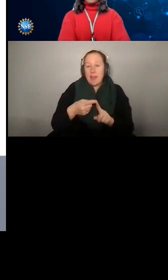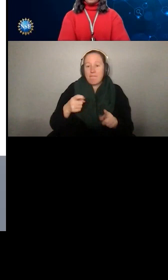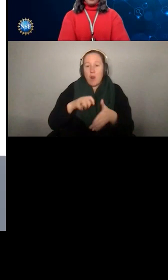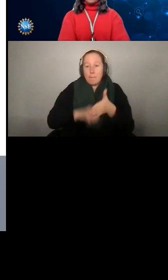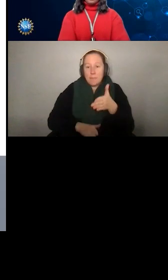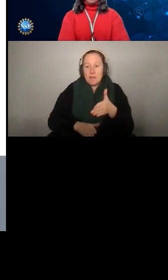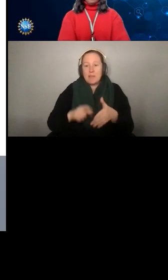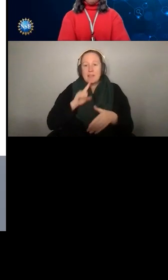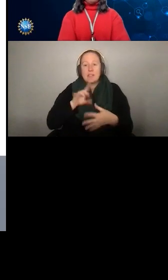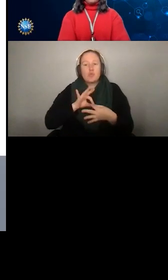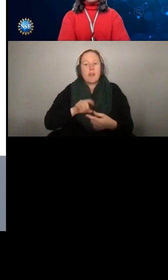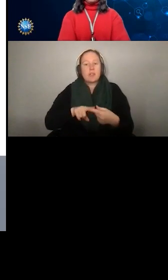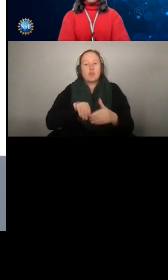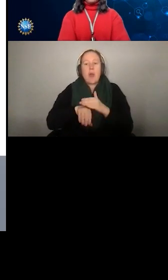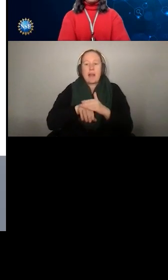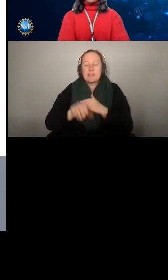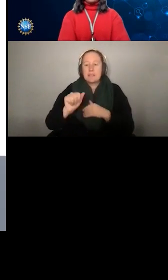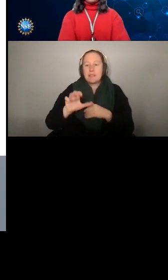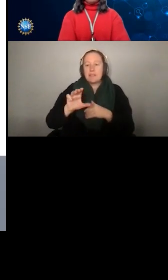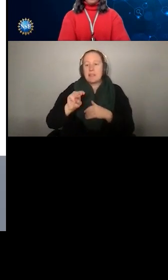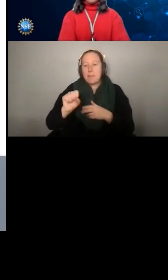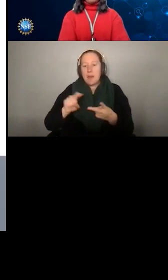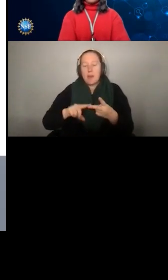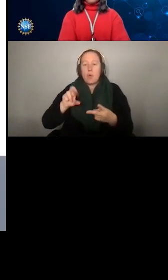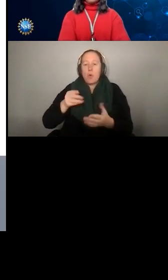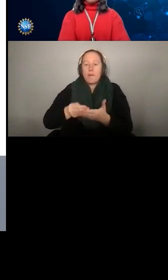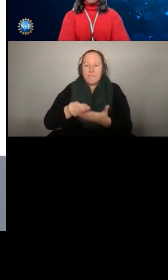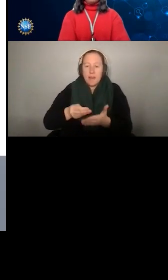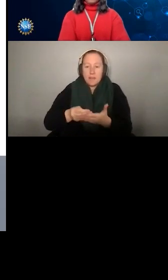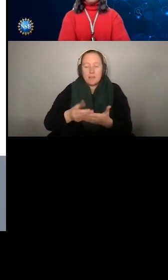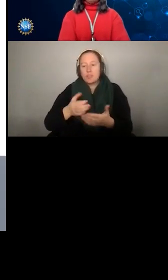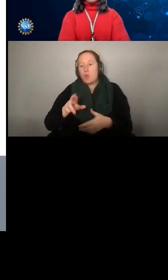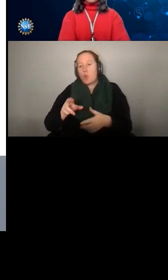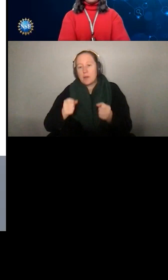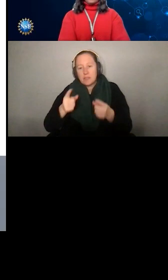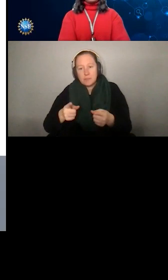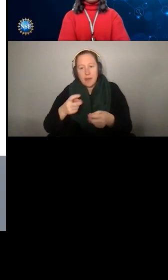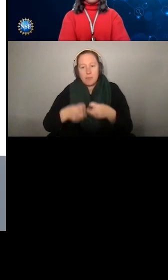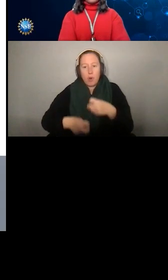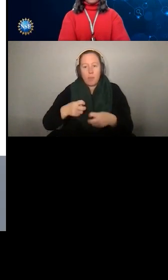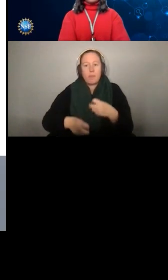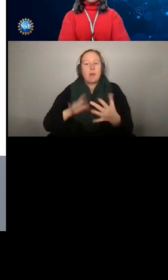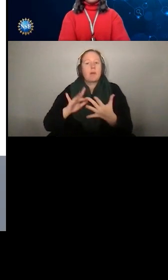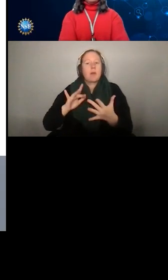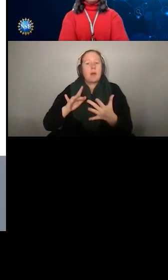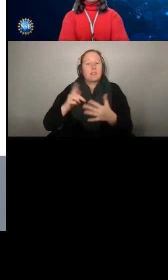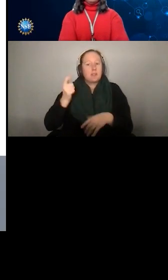ACMS or financial issues such as a payment or expenditure problem, please contact your grant accountant.